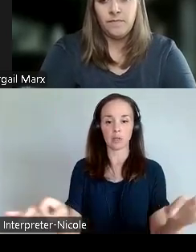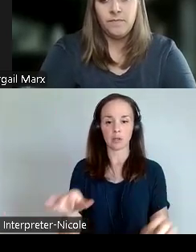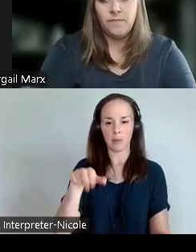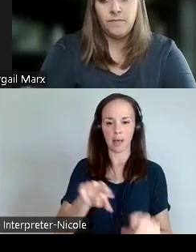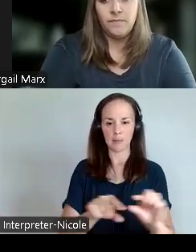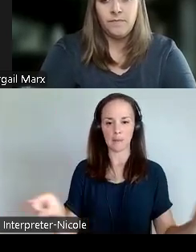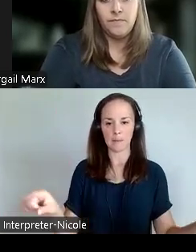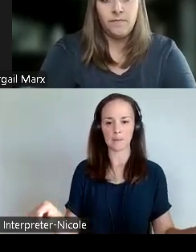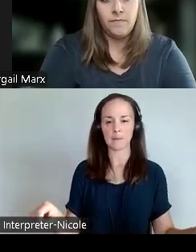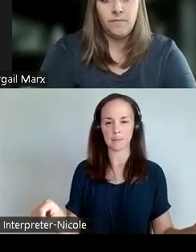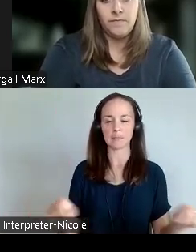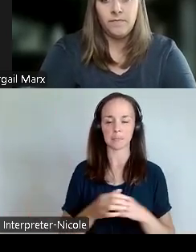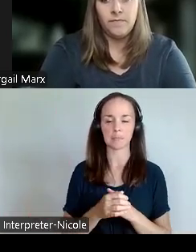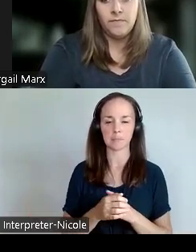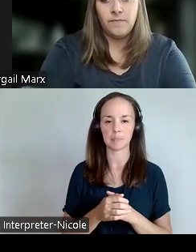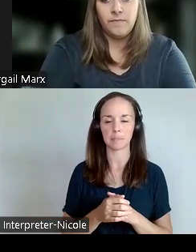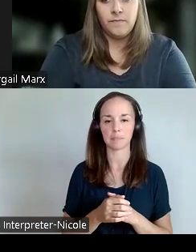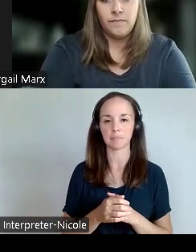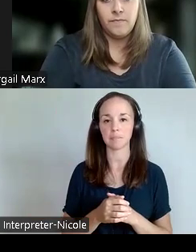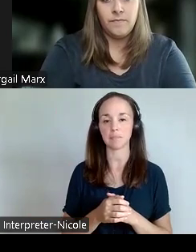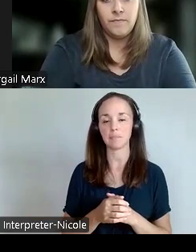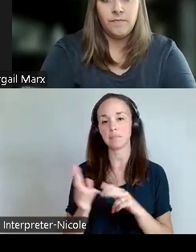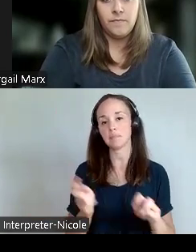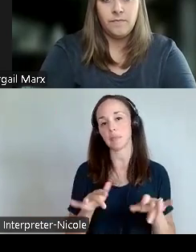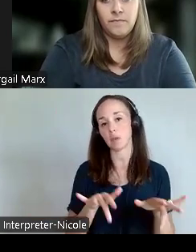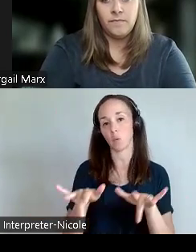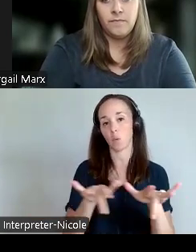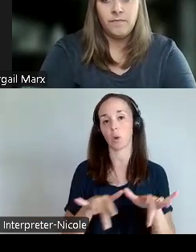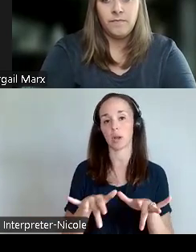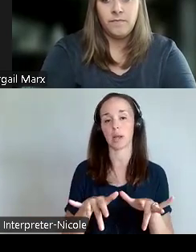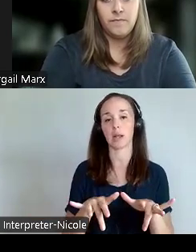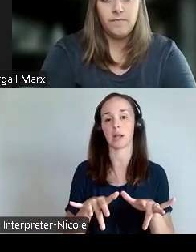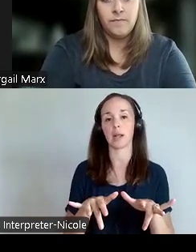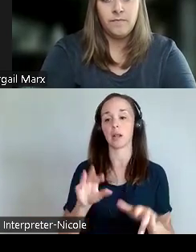It will be uploaded and available on our WisTech YouTube channel.